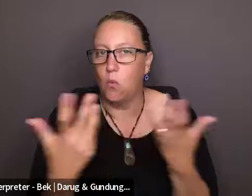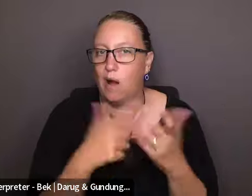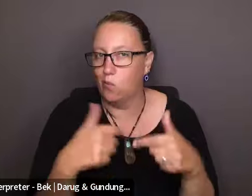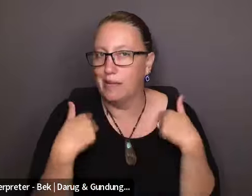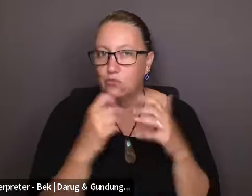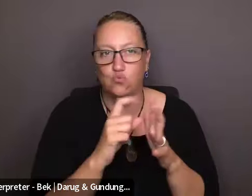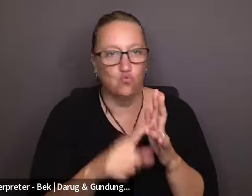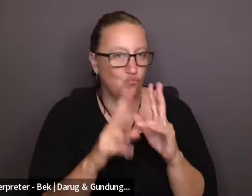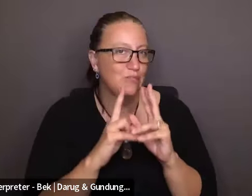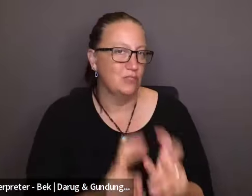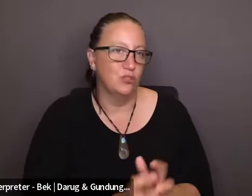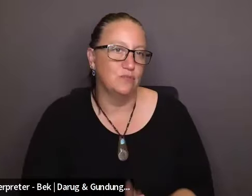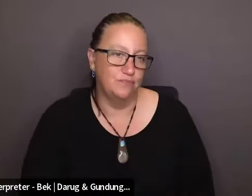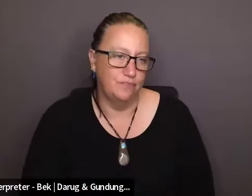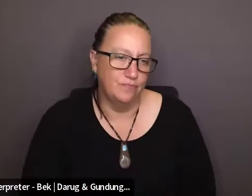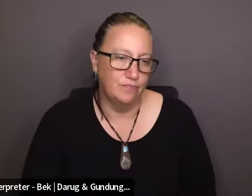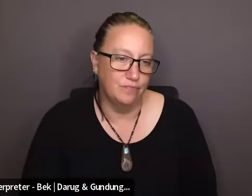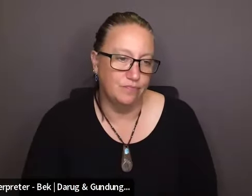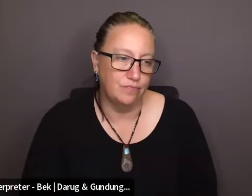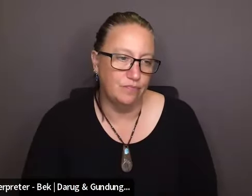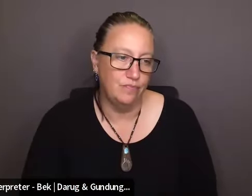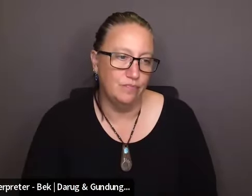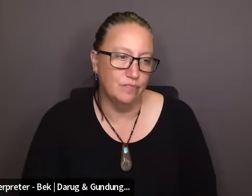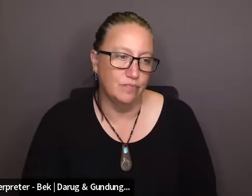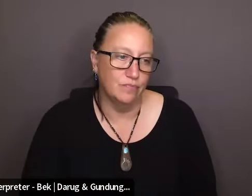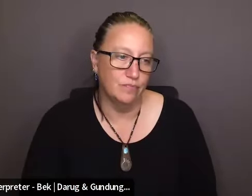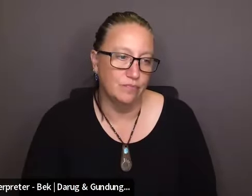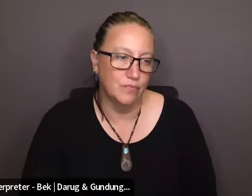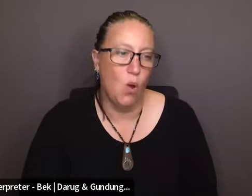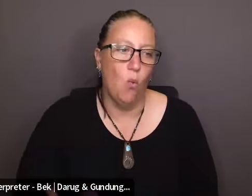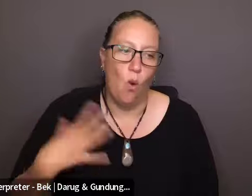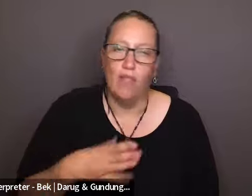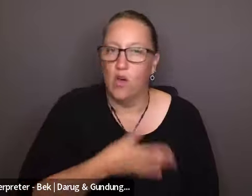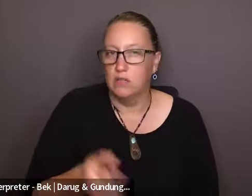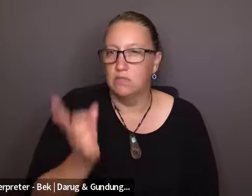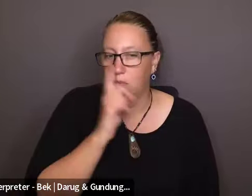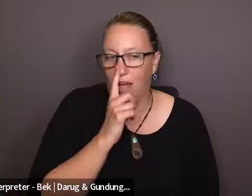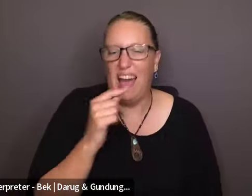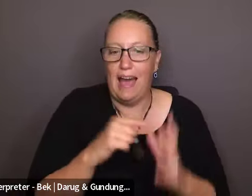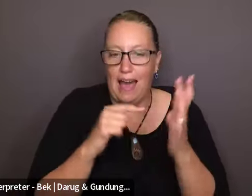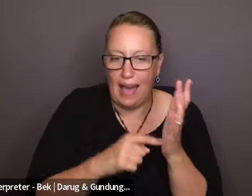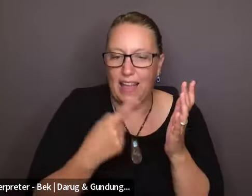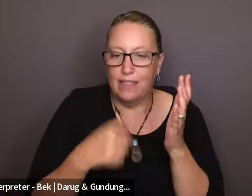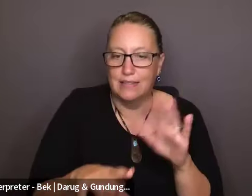people with disability can be part of the research team